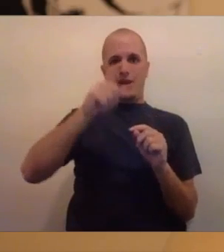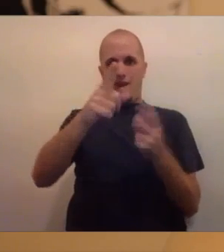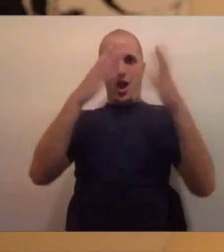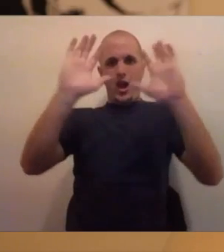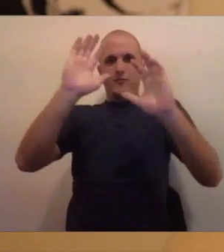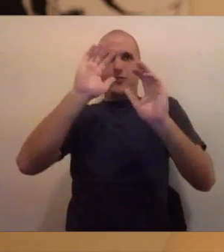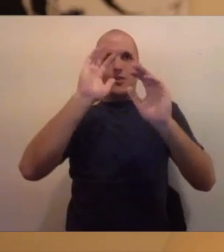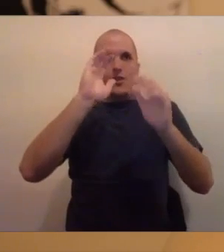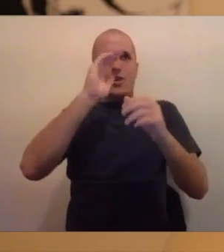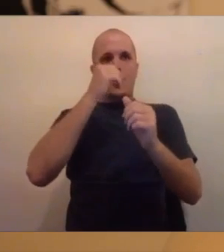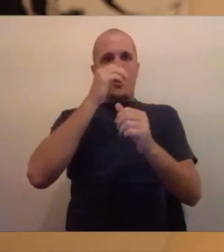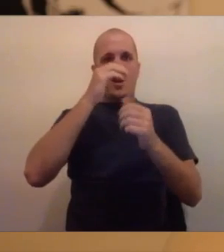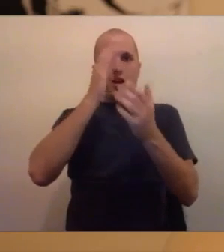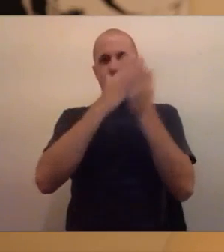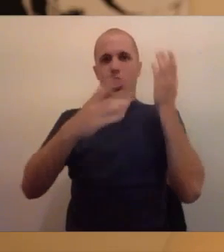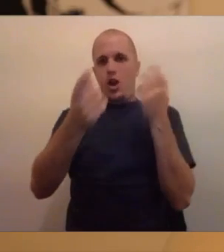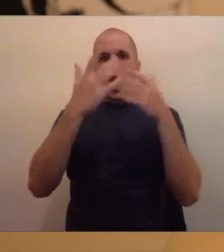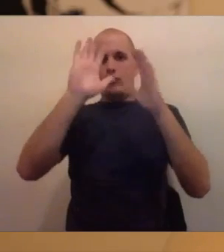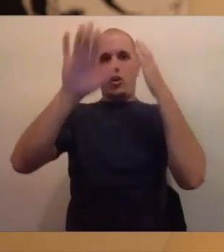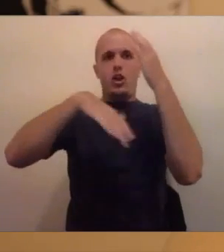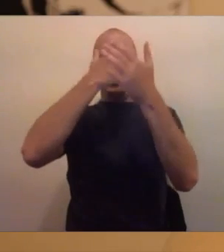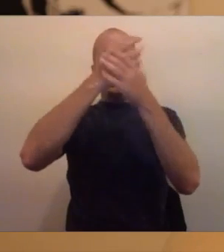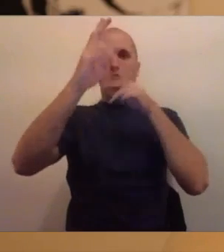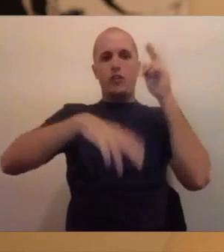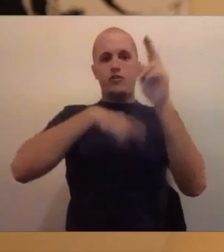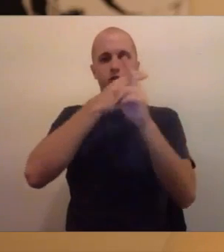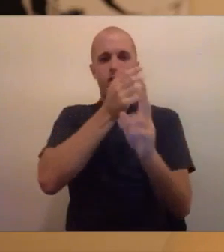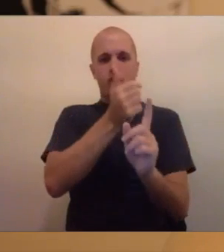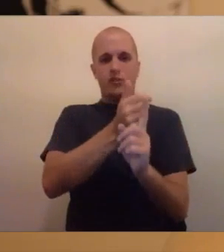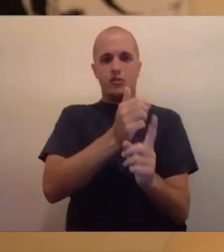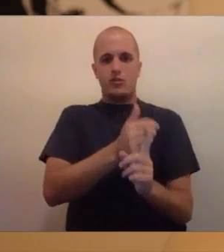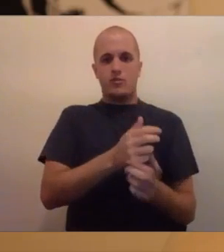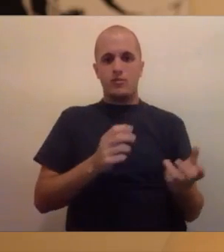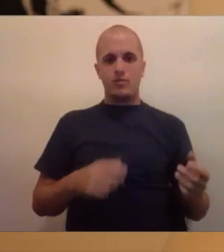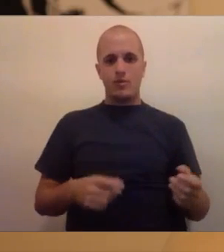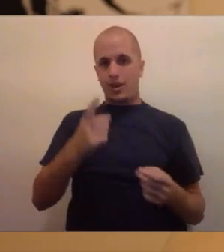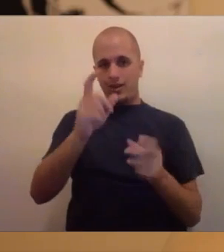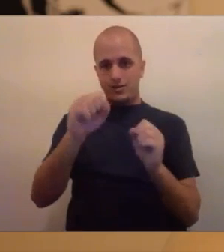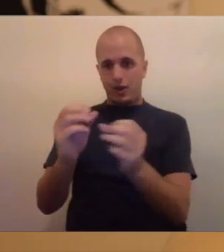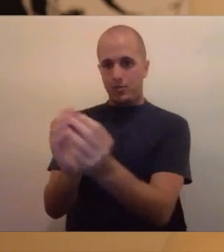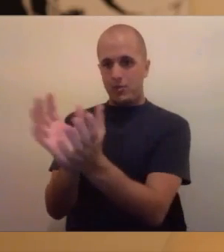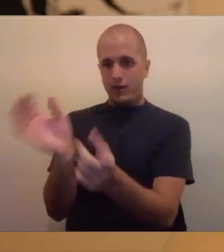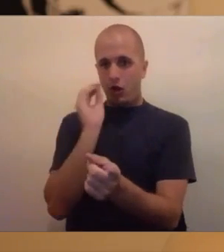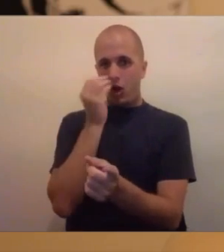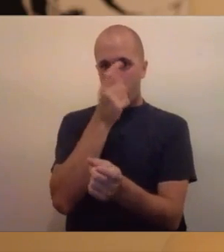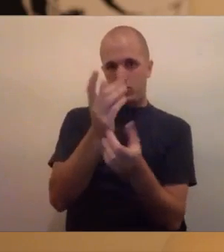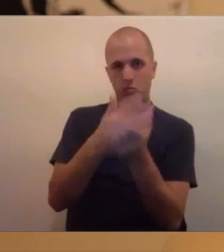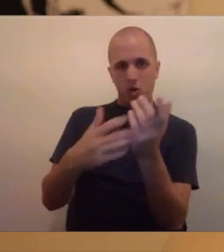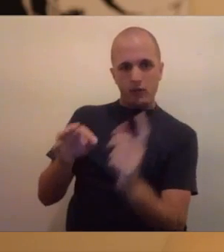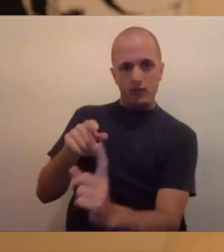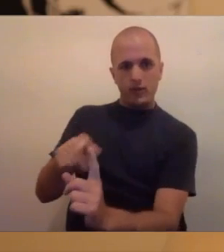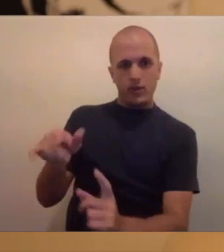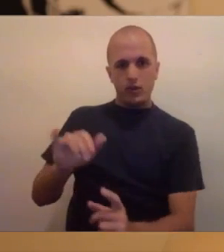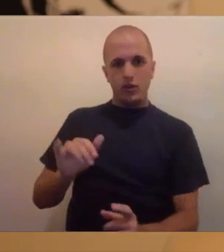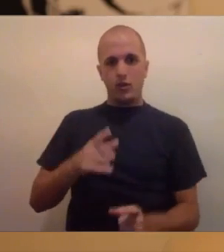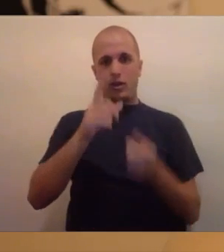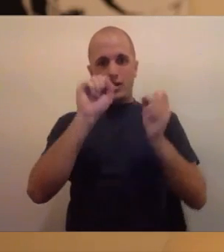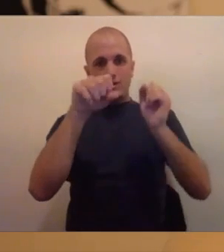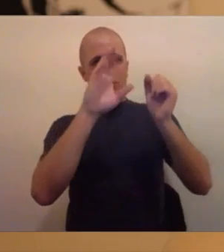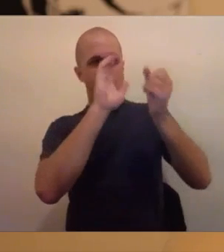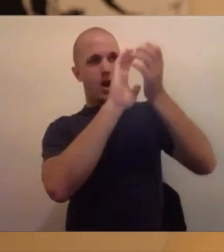you cannot go anywhere, you are part of it. You can blossom, too, like a flower.